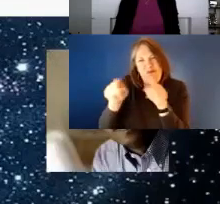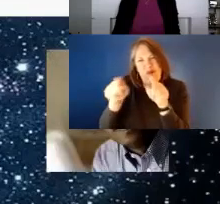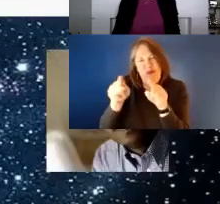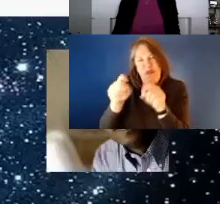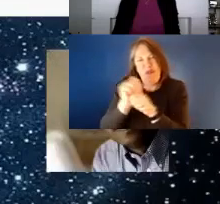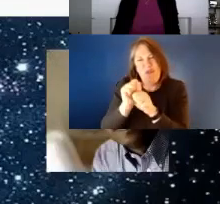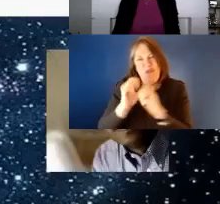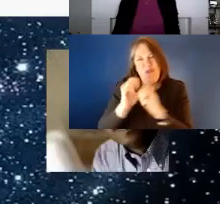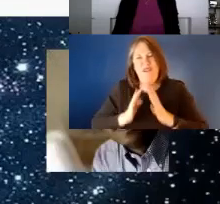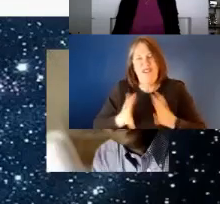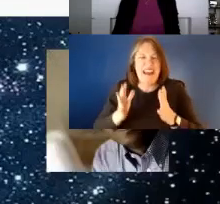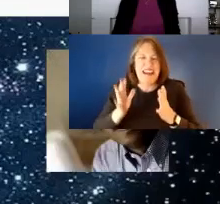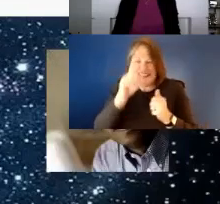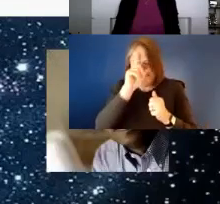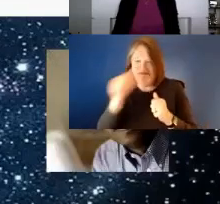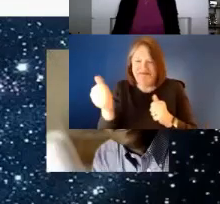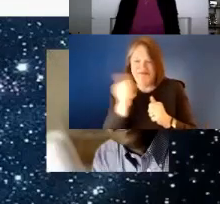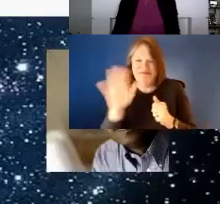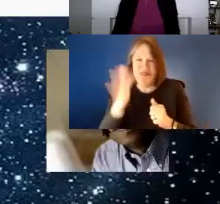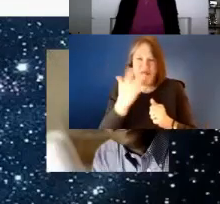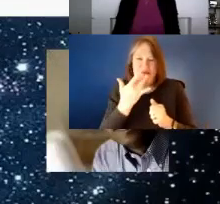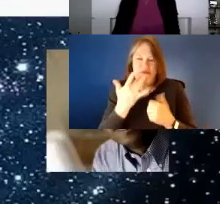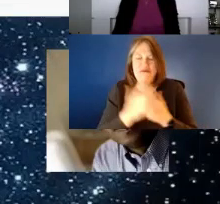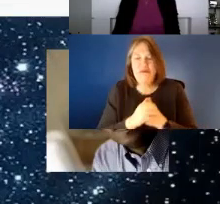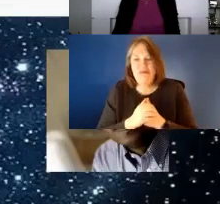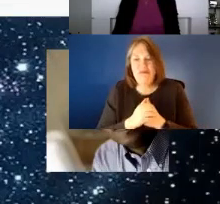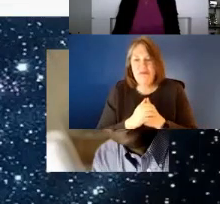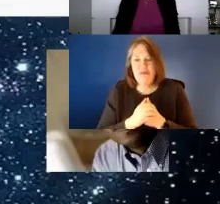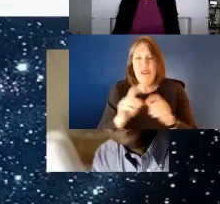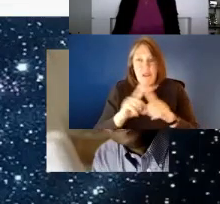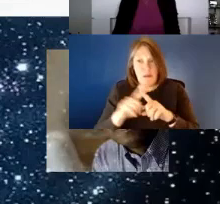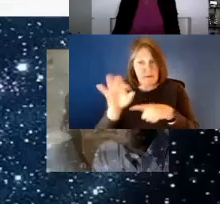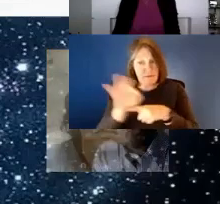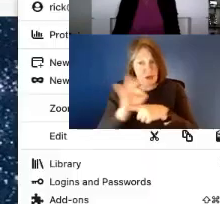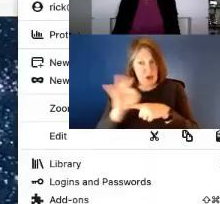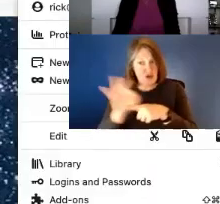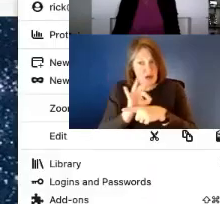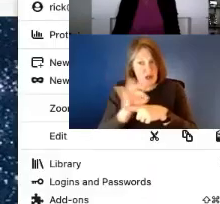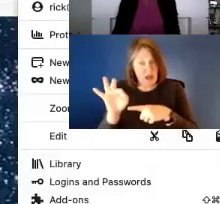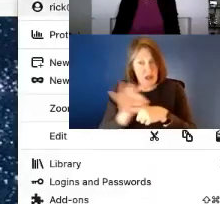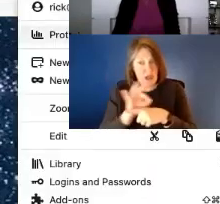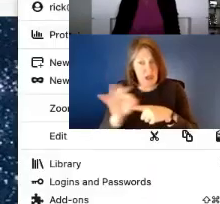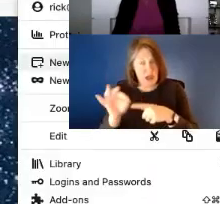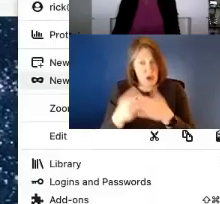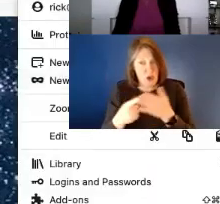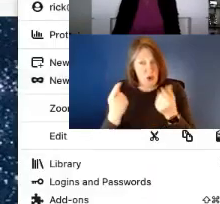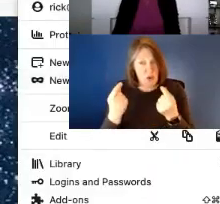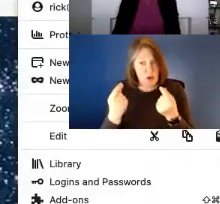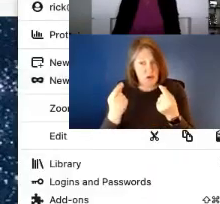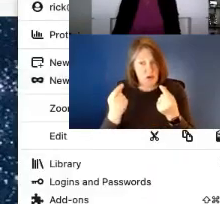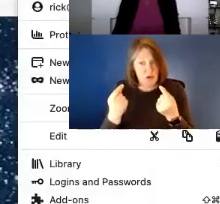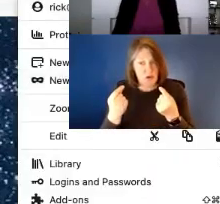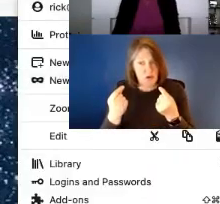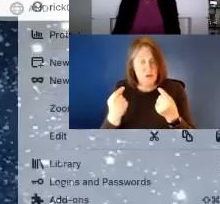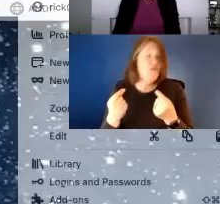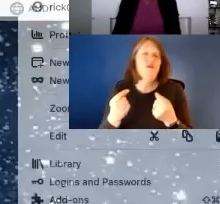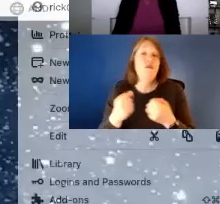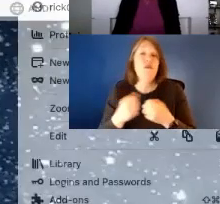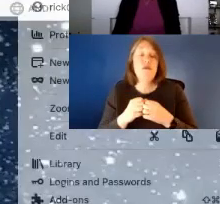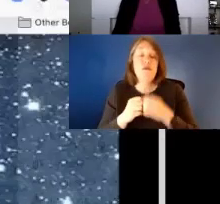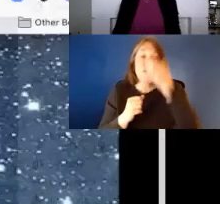07:28:03 >> FELICE LEVINE: Functionally, what you would be doing as you would be doing let's